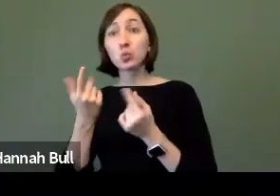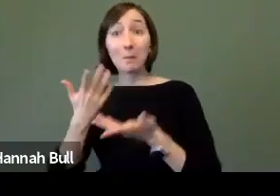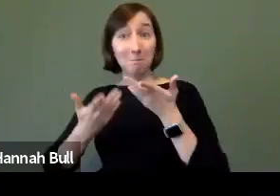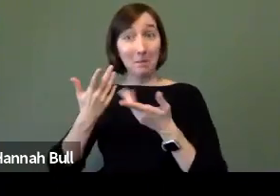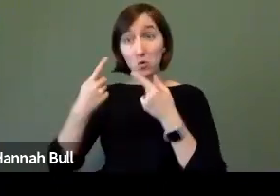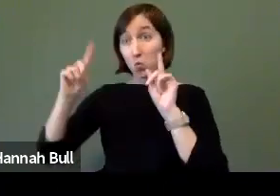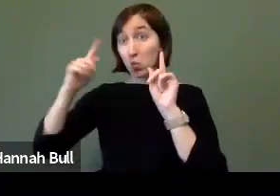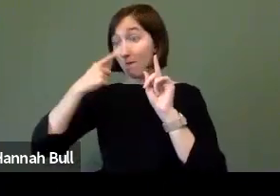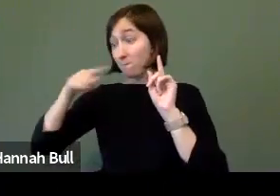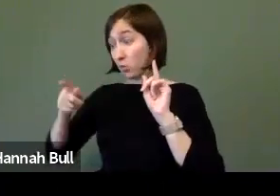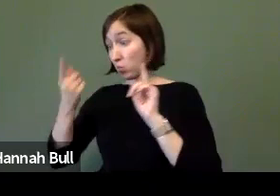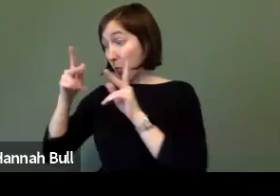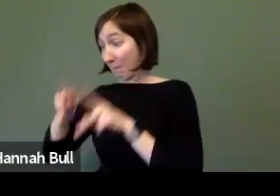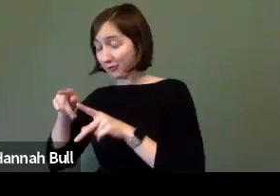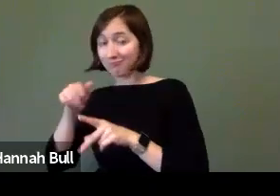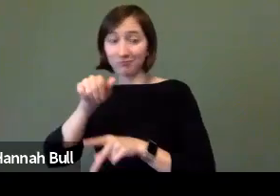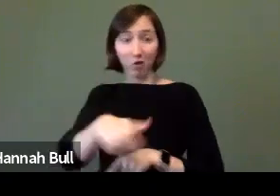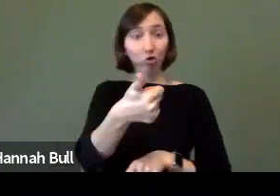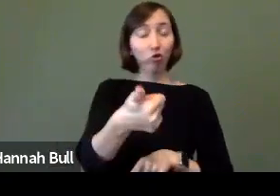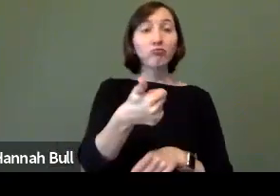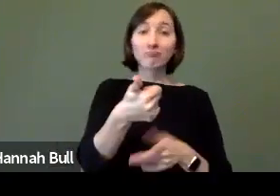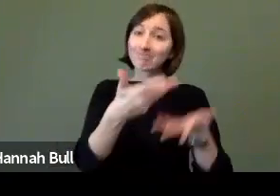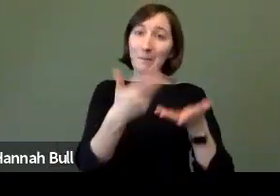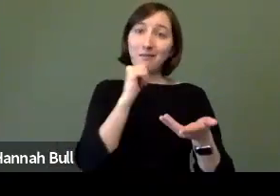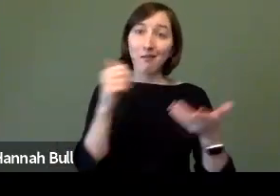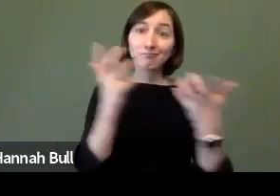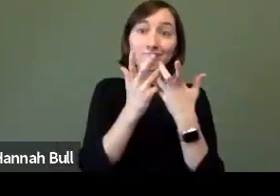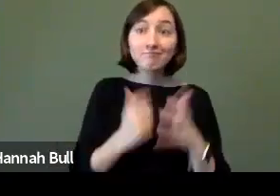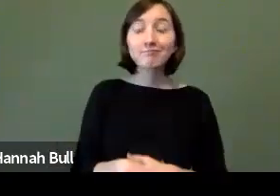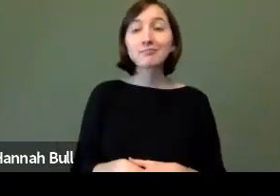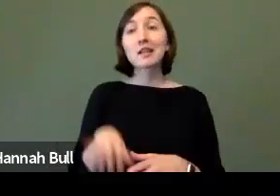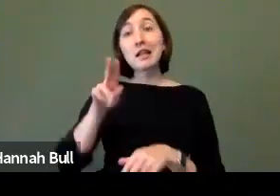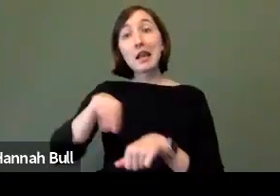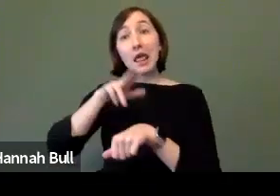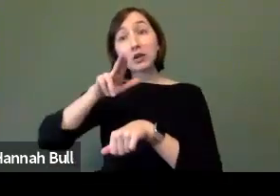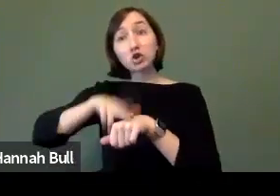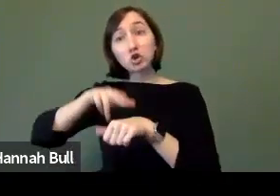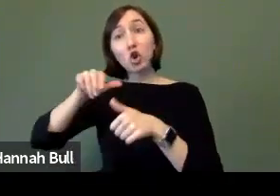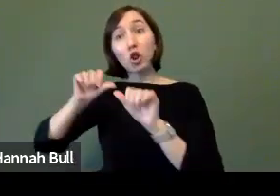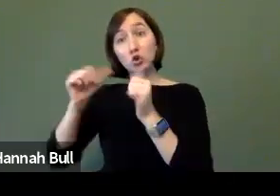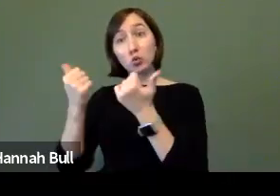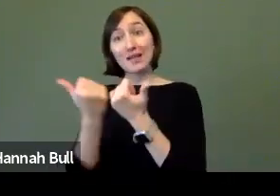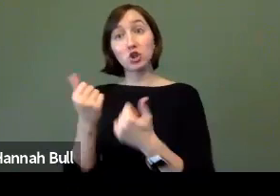The National Association of the Deaf is another organization specifically focused on people with hearing loss.